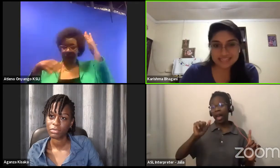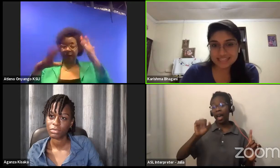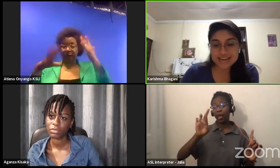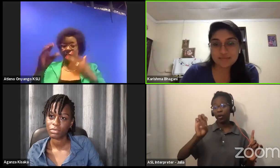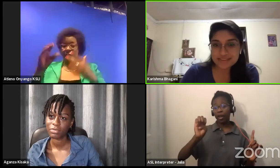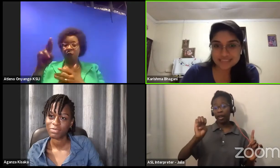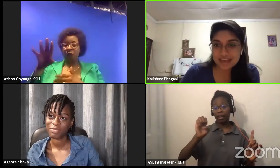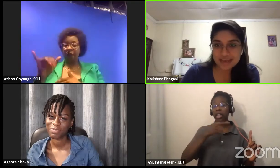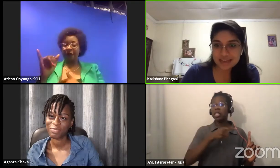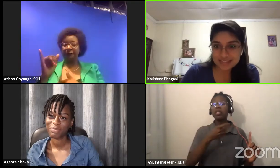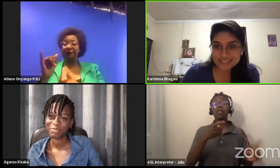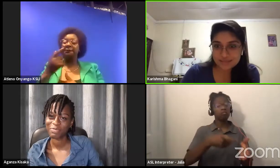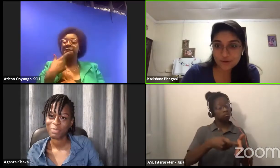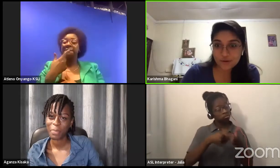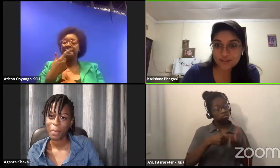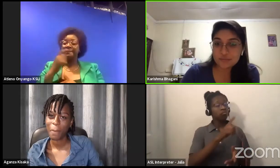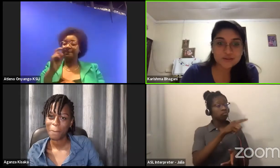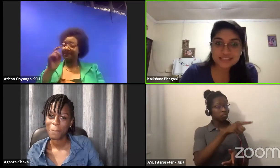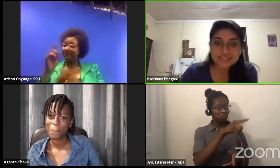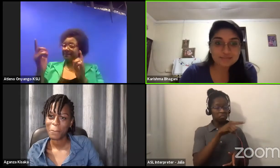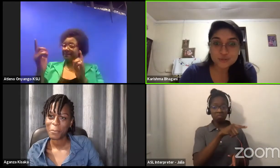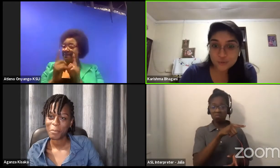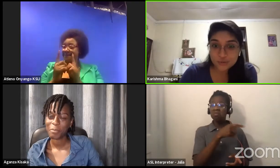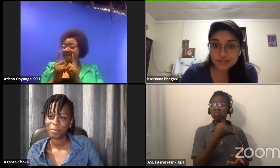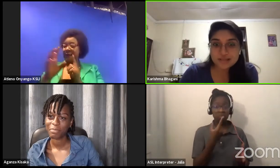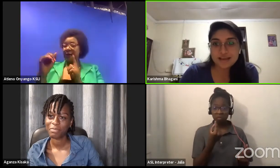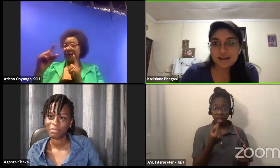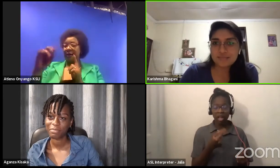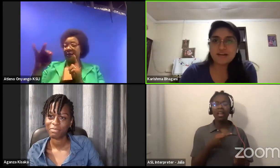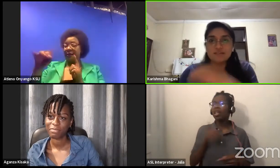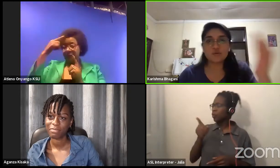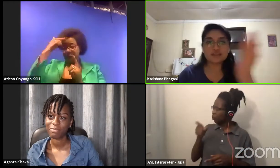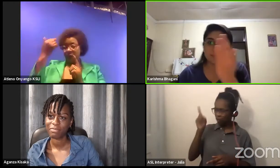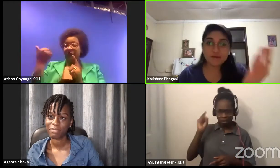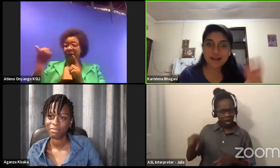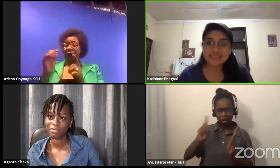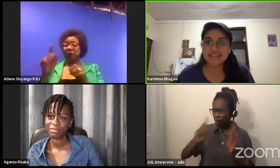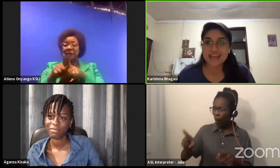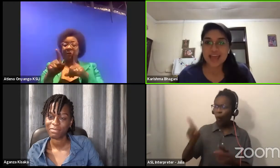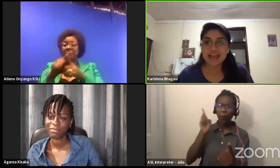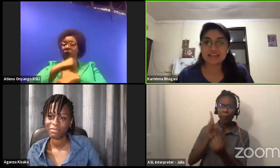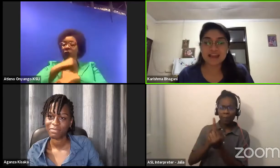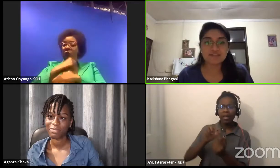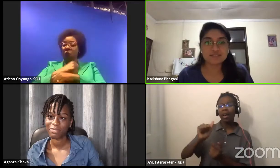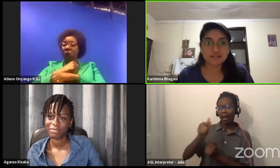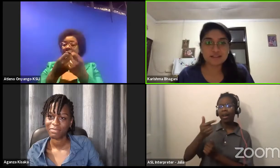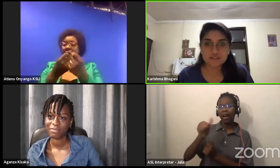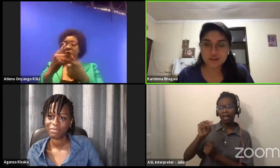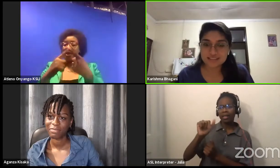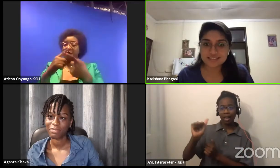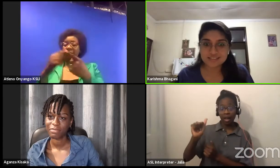that I meet Aganza because we went to the same school, a few years apart and have similar interests.